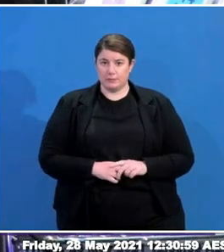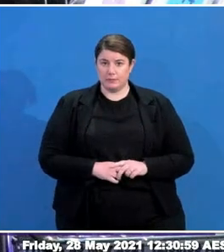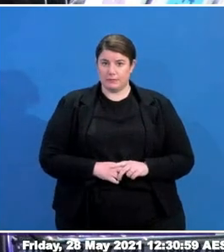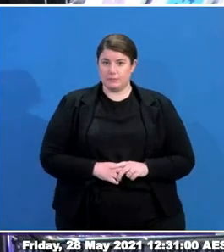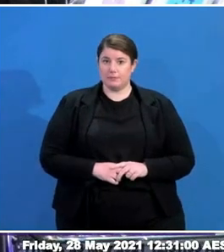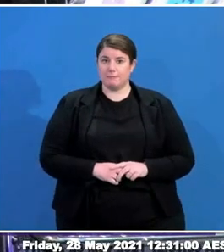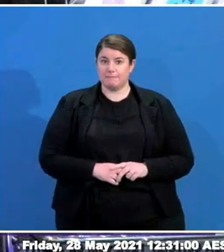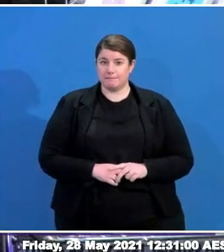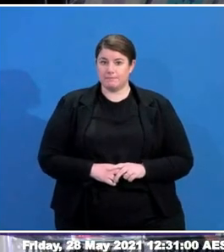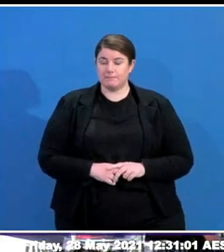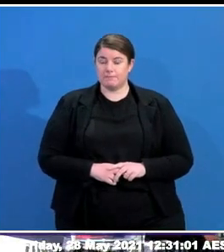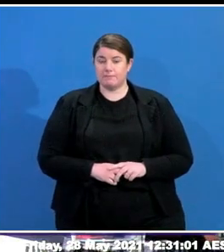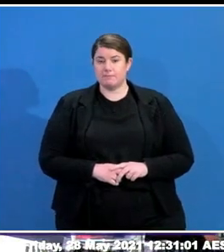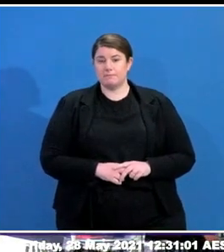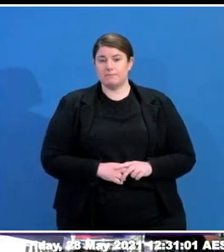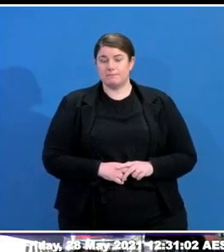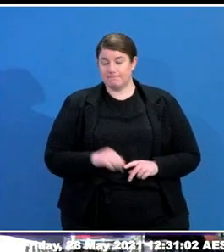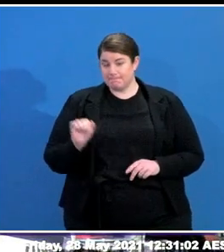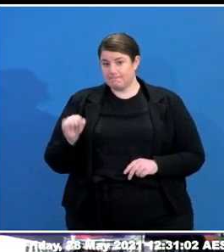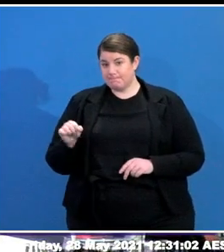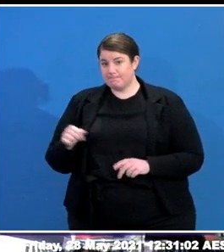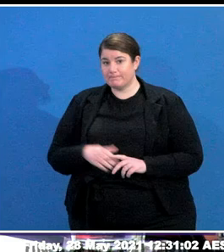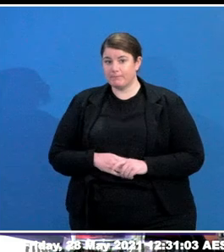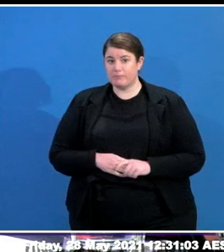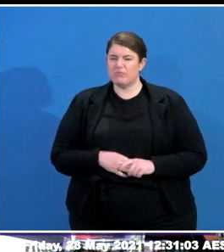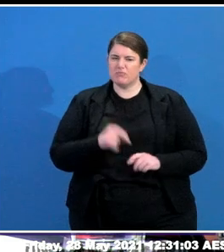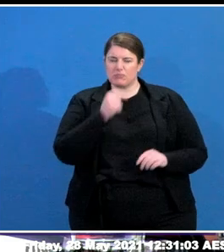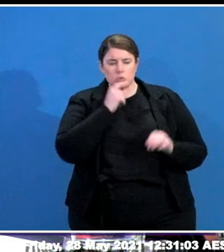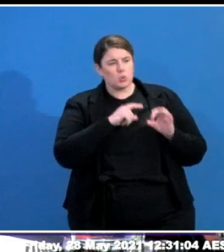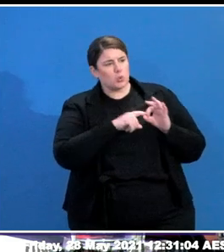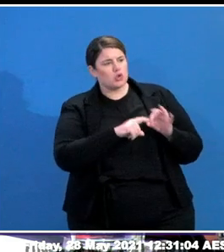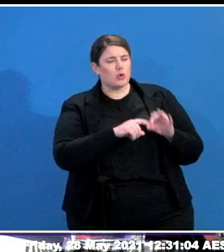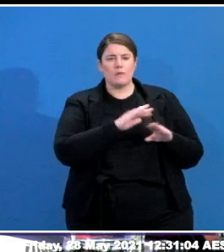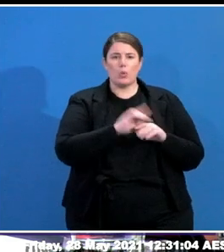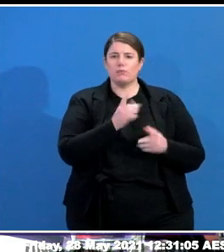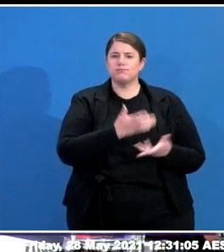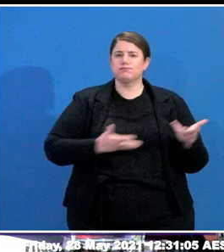Yes. And you were asked some questions about that in terms of what was discussed. Yes.